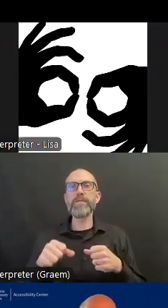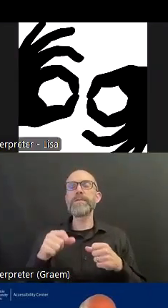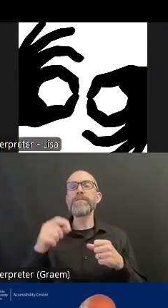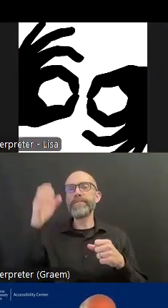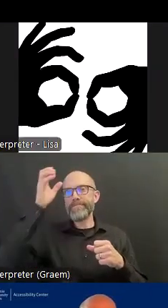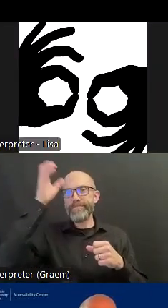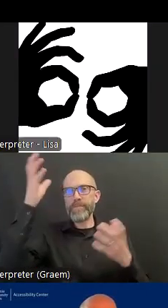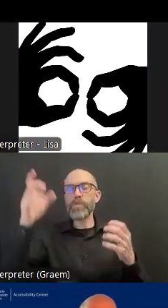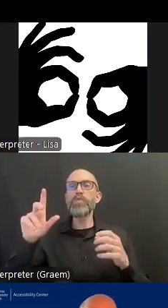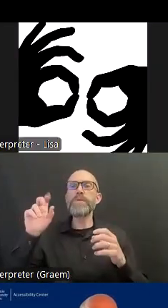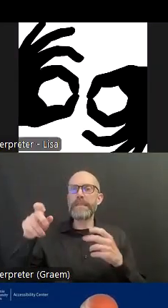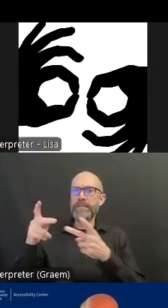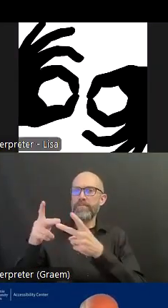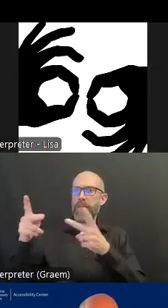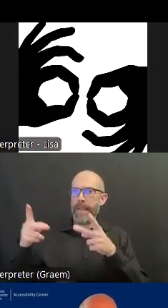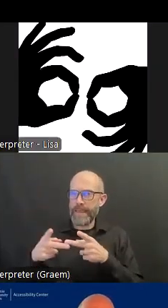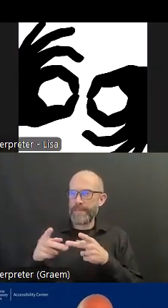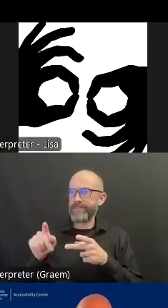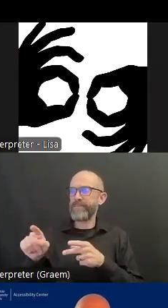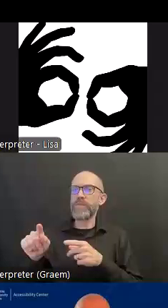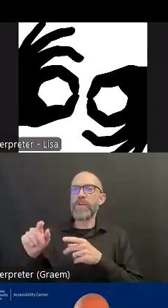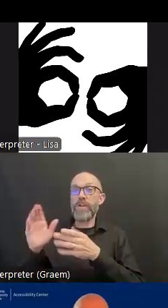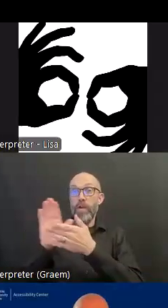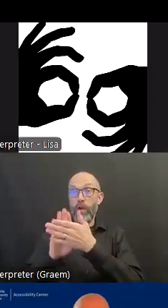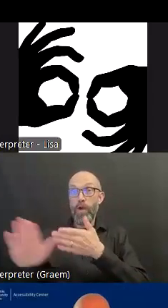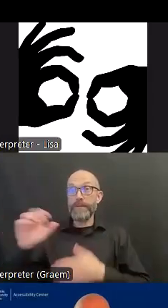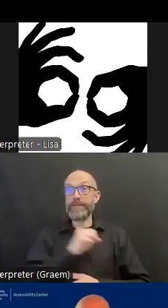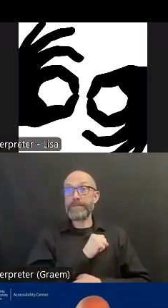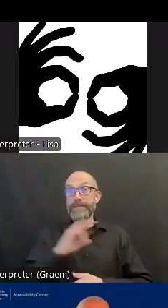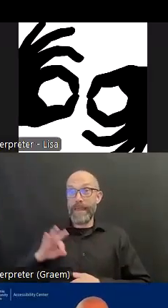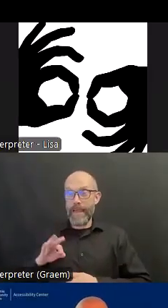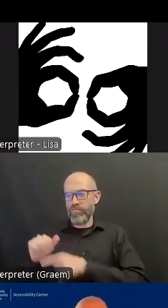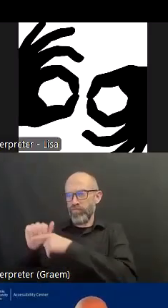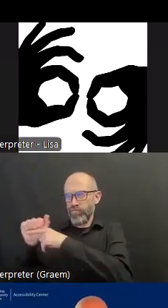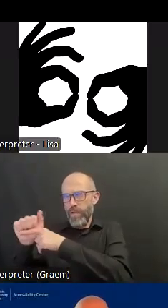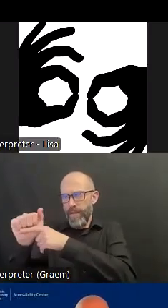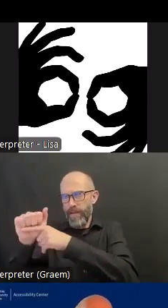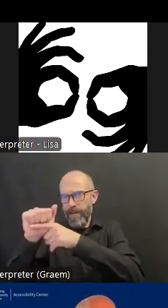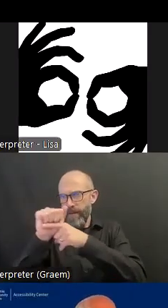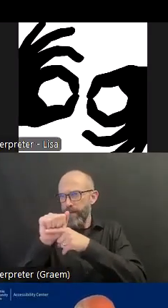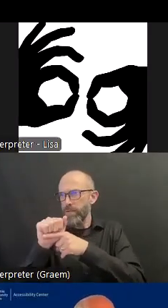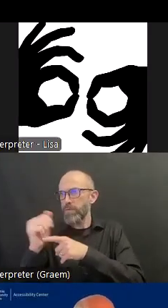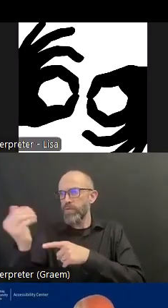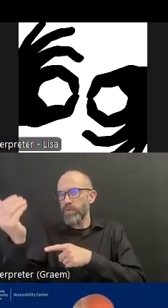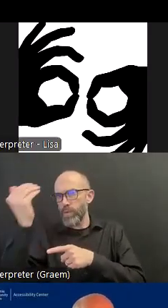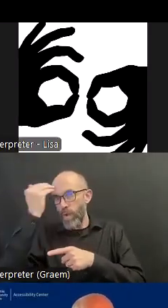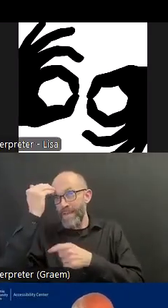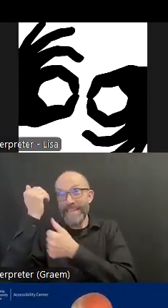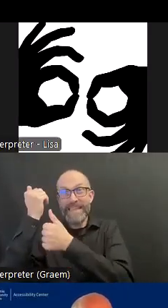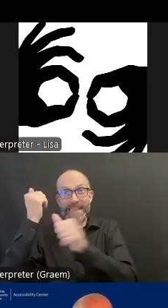that you train the college staff to know that any faculty